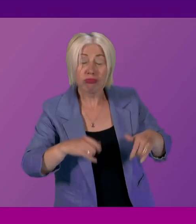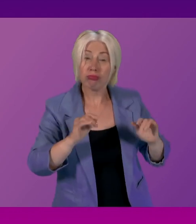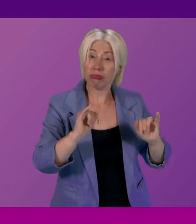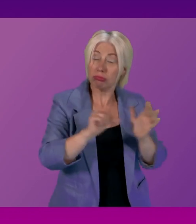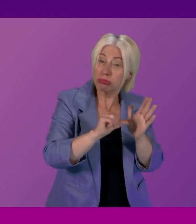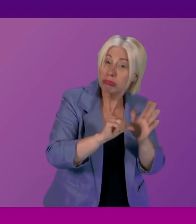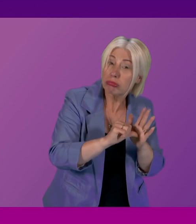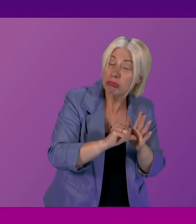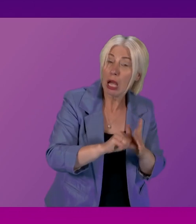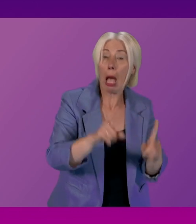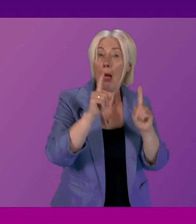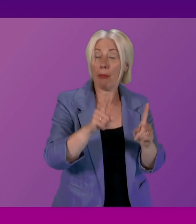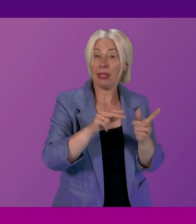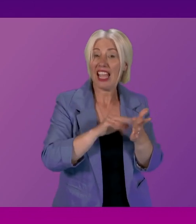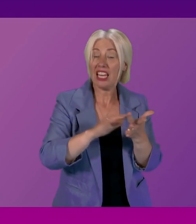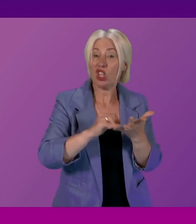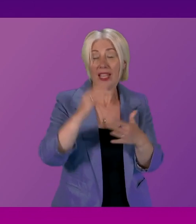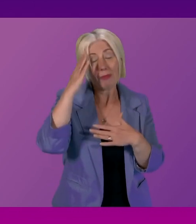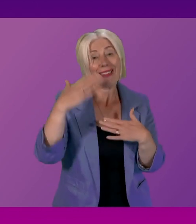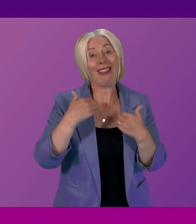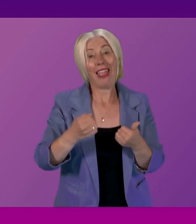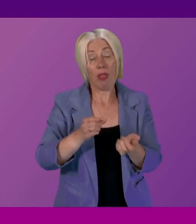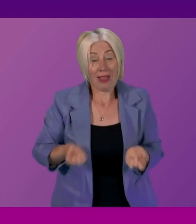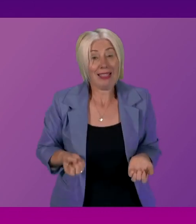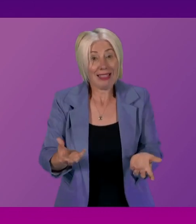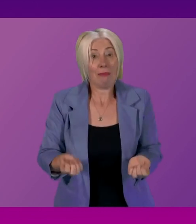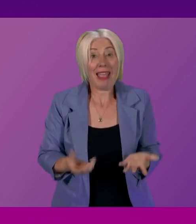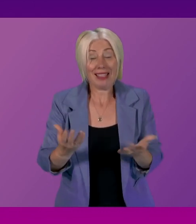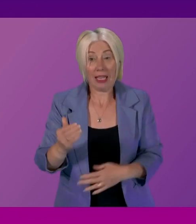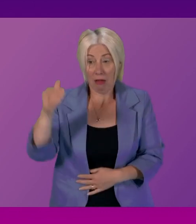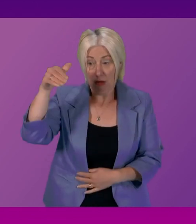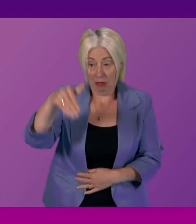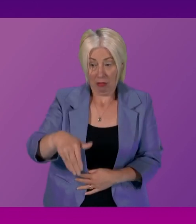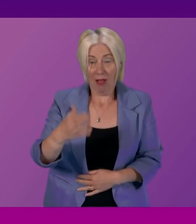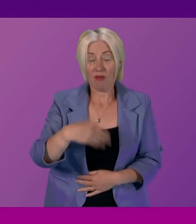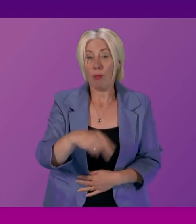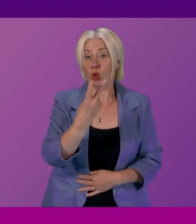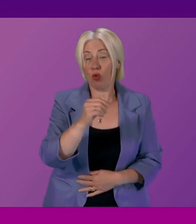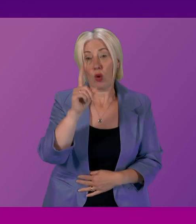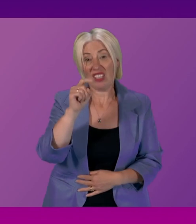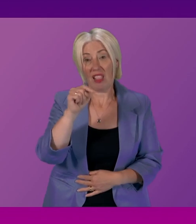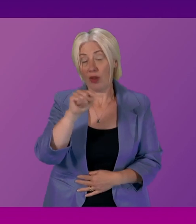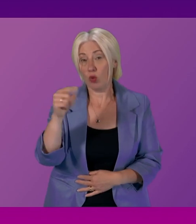At the same time, national health service spending on mental health, as a percentage, declined between 2011 and 2022.